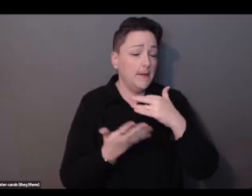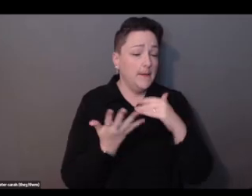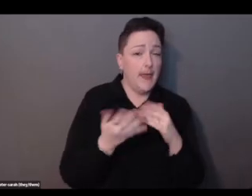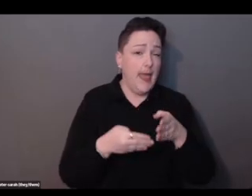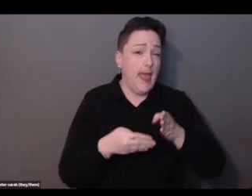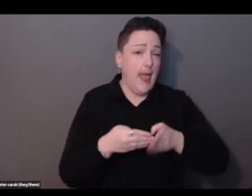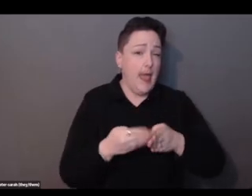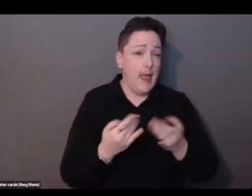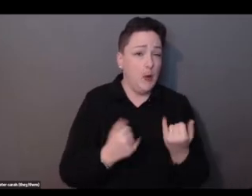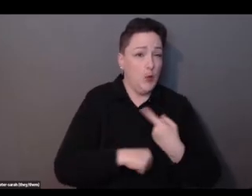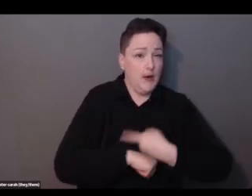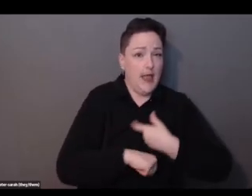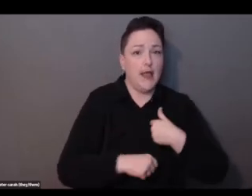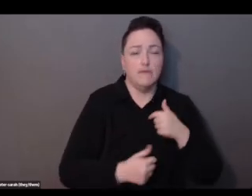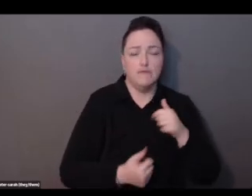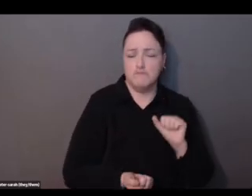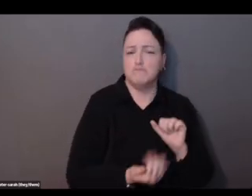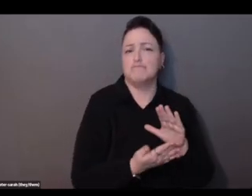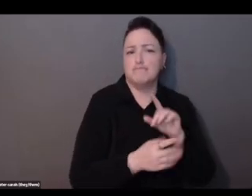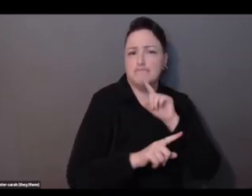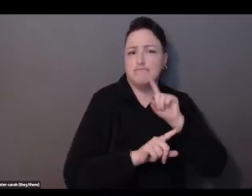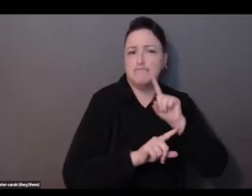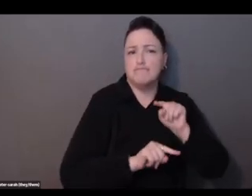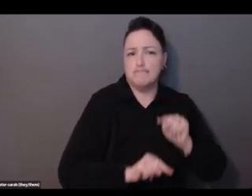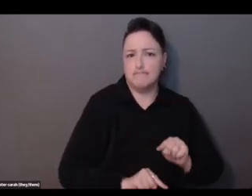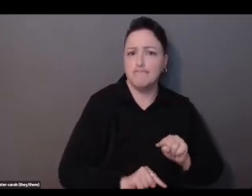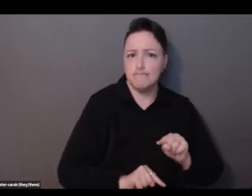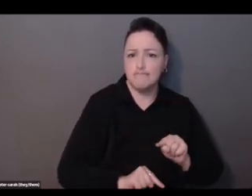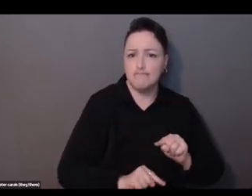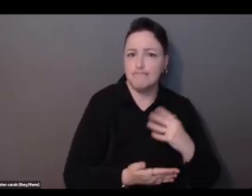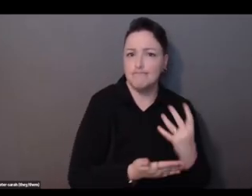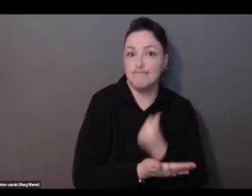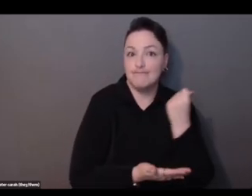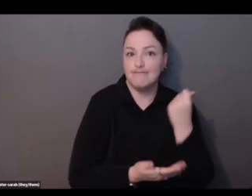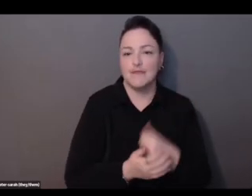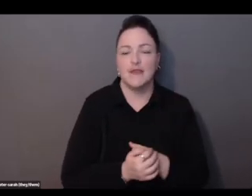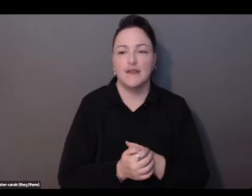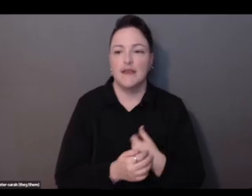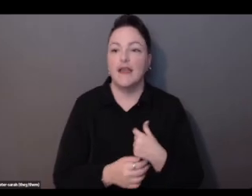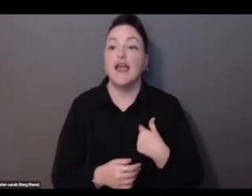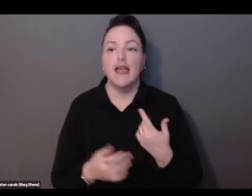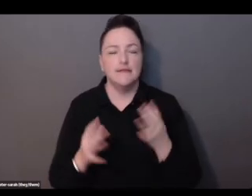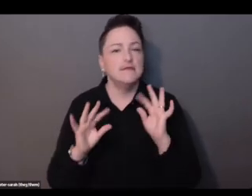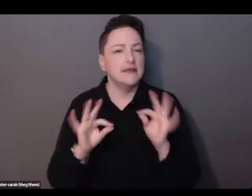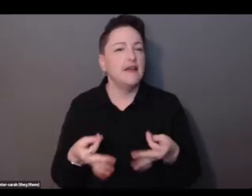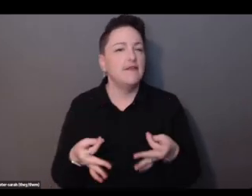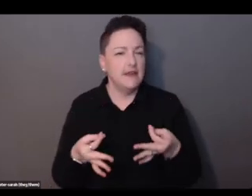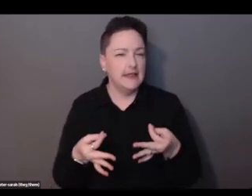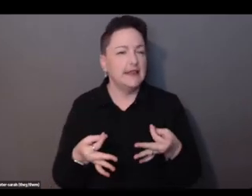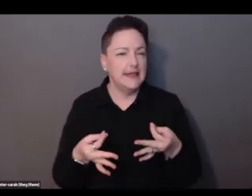and we'll definitely be getting to everyone's questions in a frequently asked question document